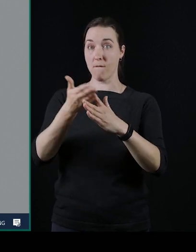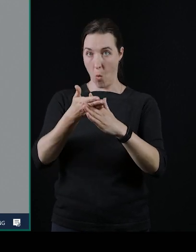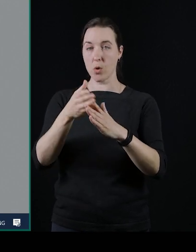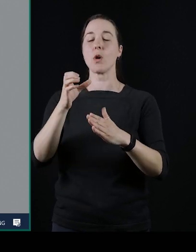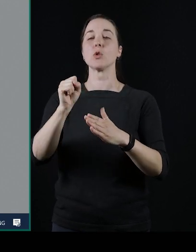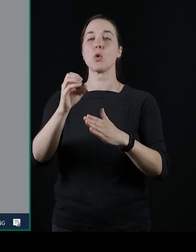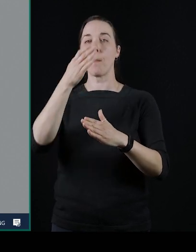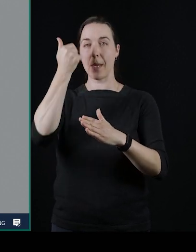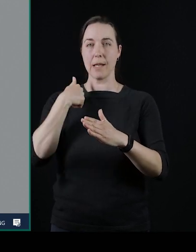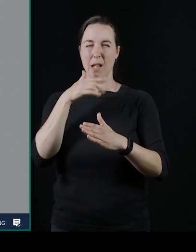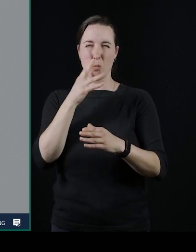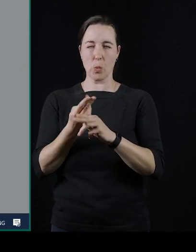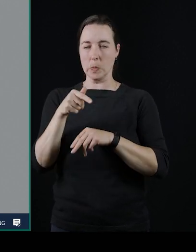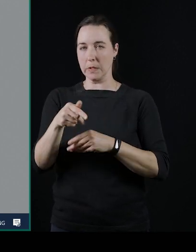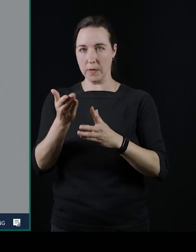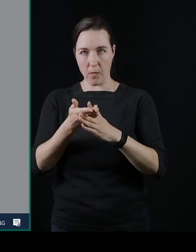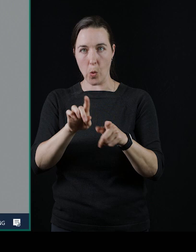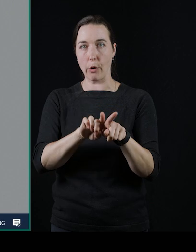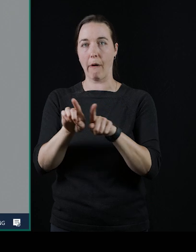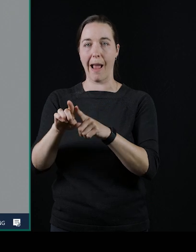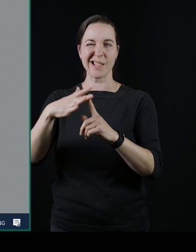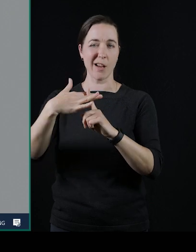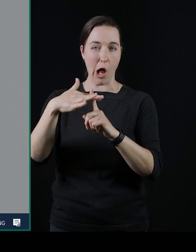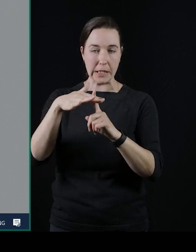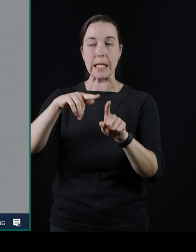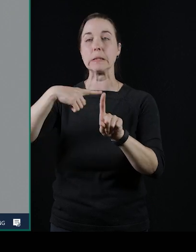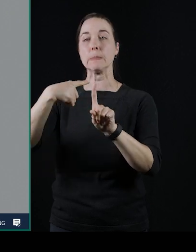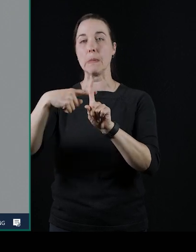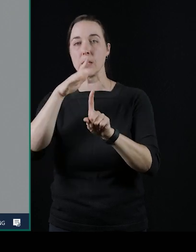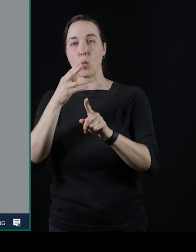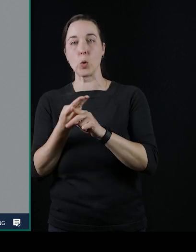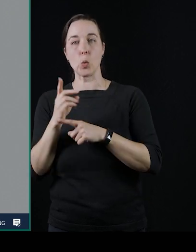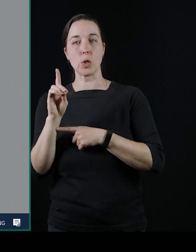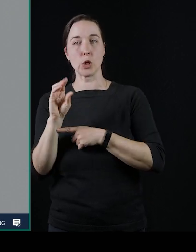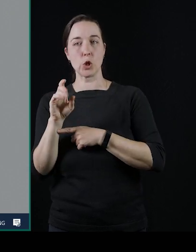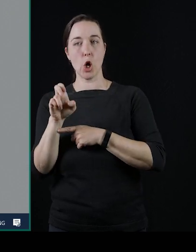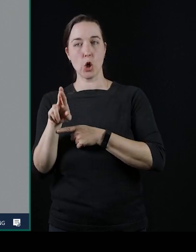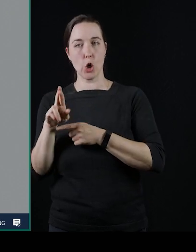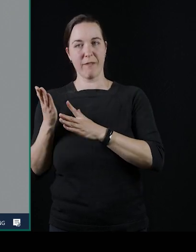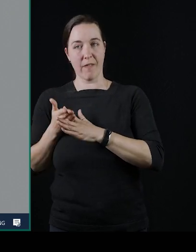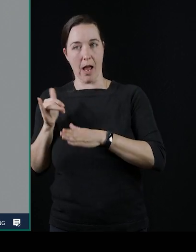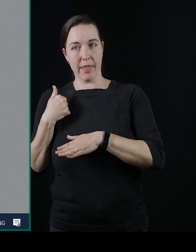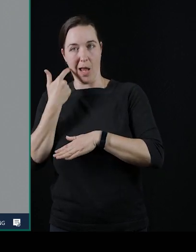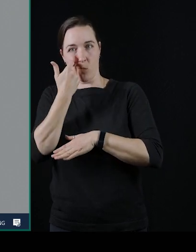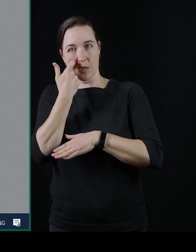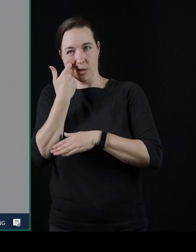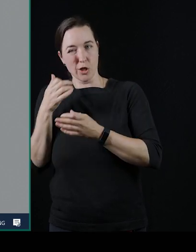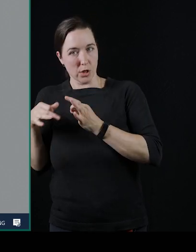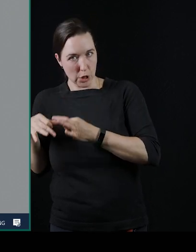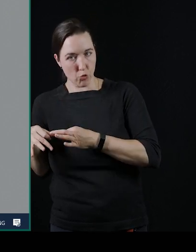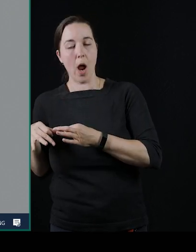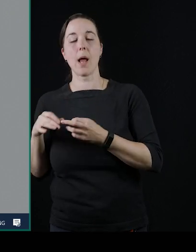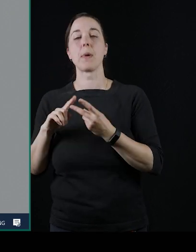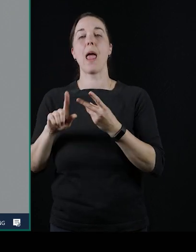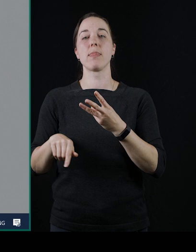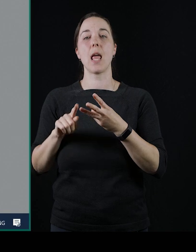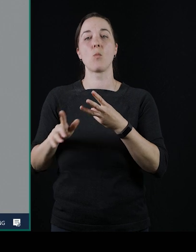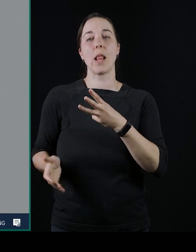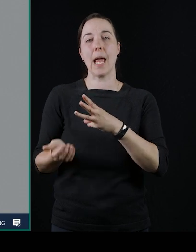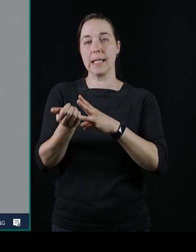so essentially we'll use this folder as the context, plus we are going to use the Doja file that we just described, and then we're going to tag the image